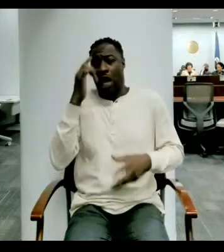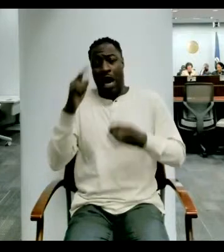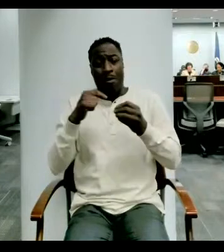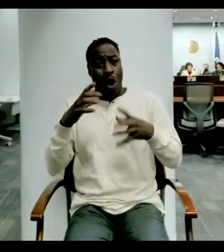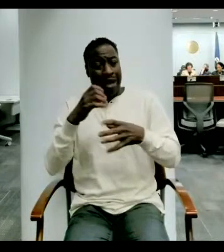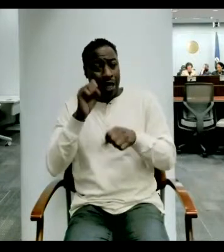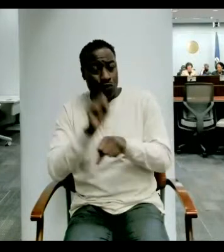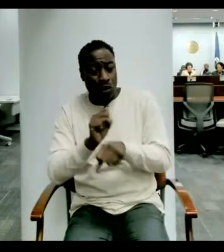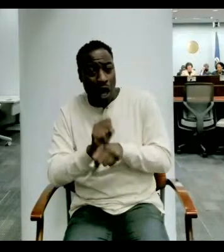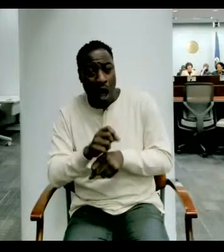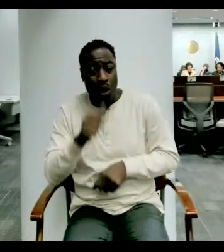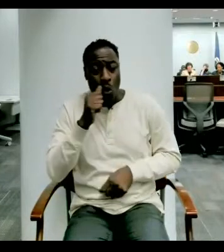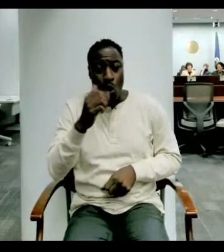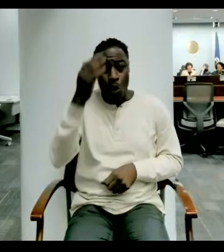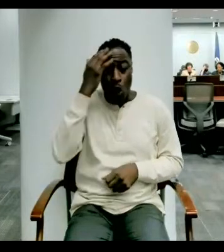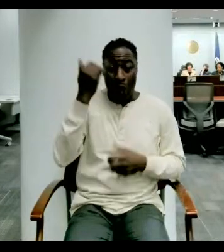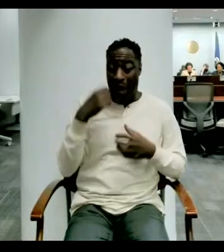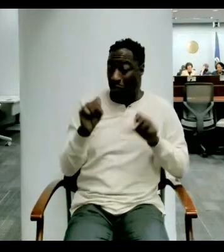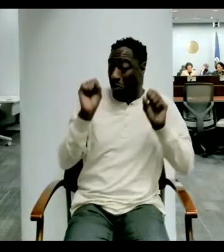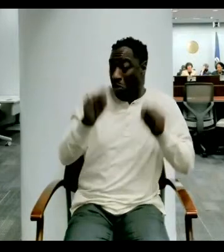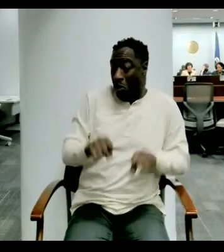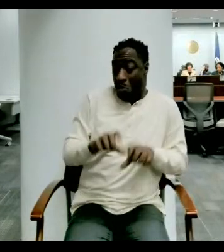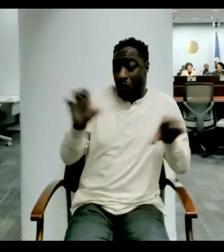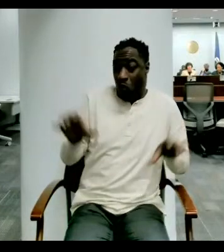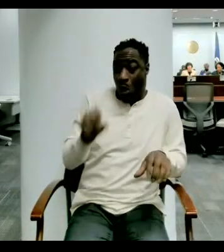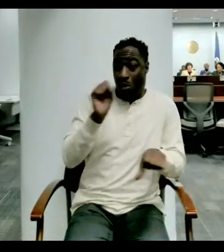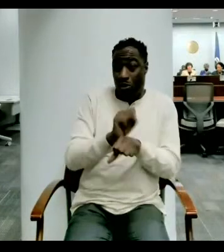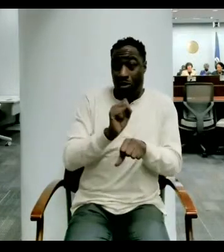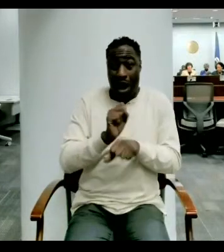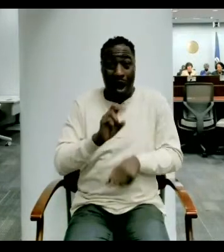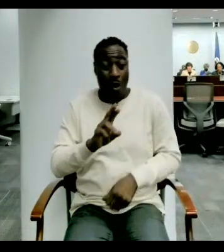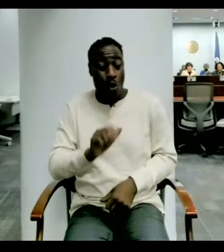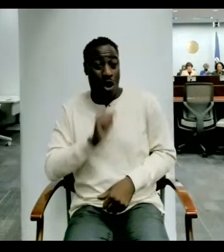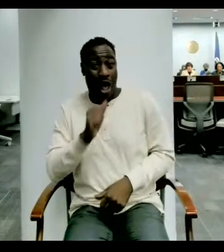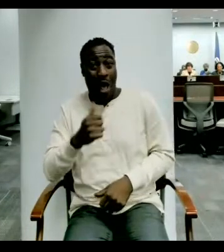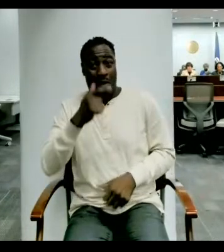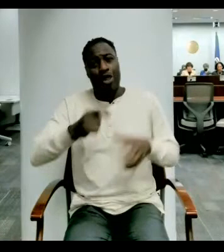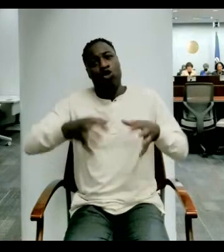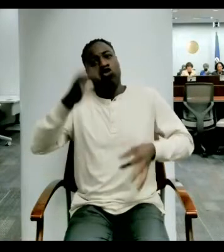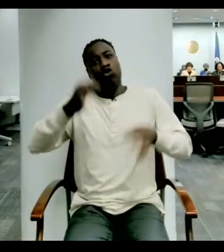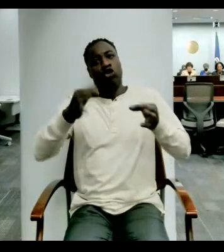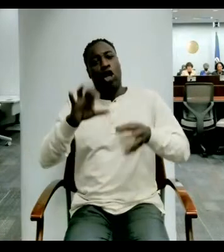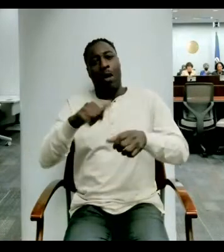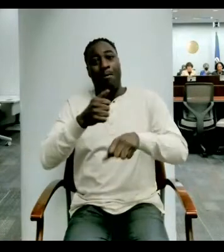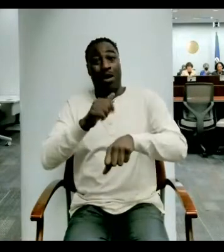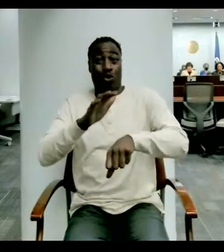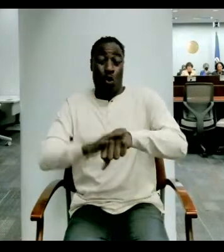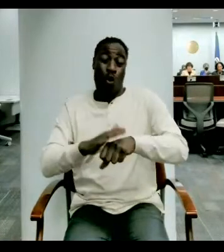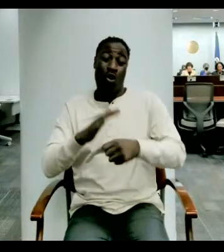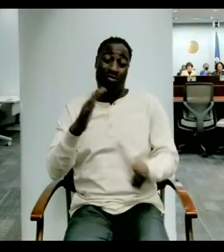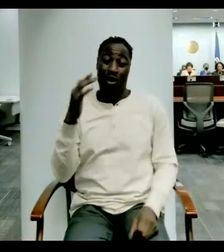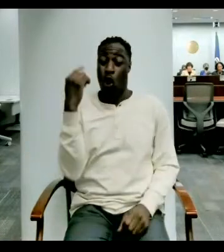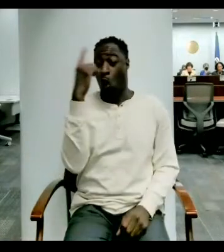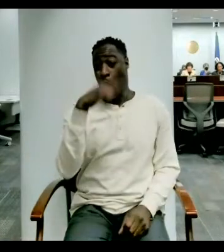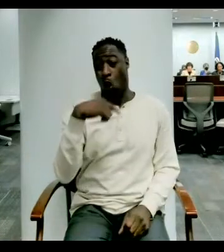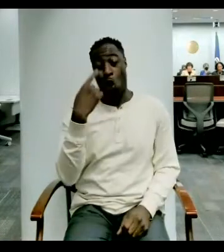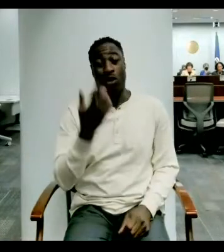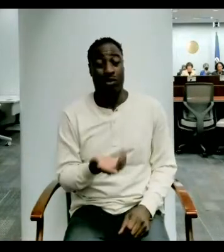They won't know if they could of performed the essential functions any of the many jobs available with a reasonable accommodation, because they don't know what the jobs are.